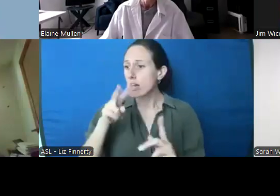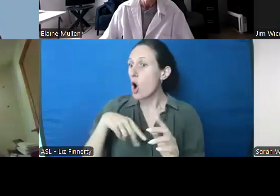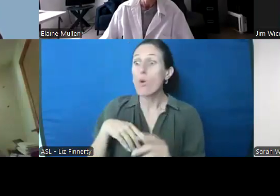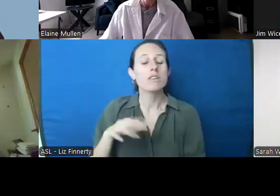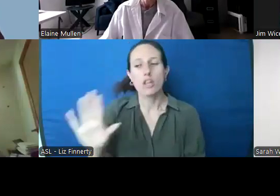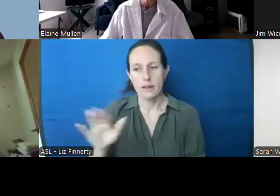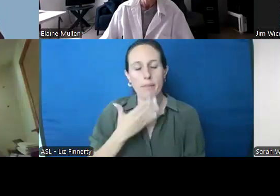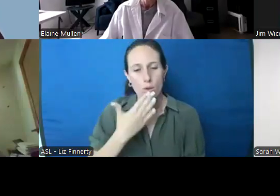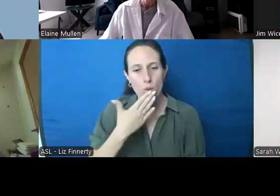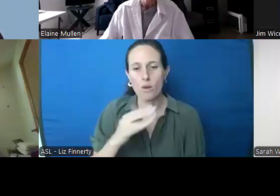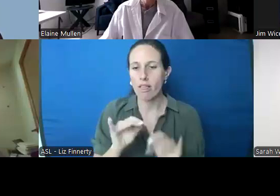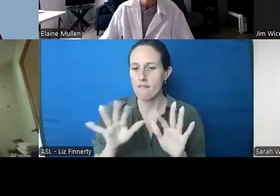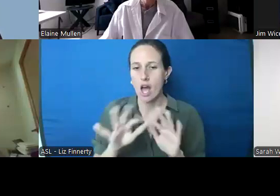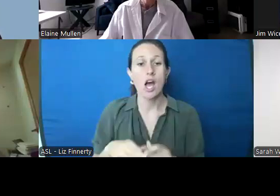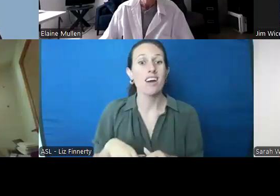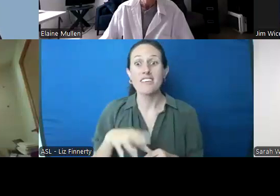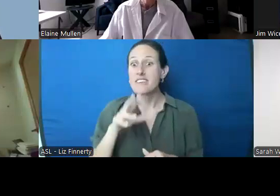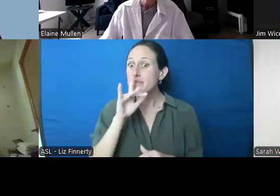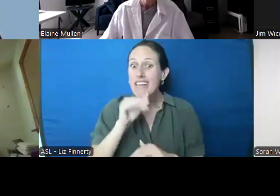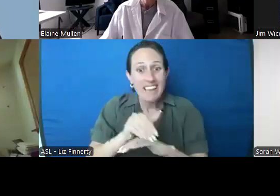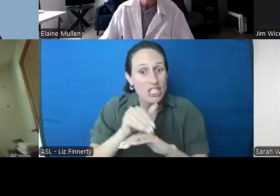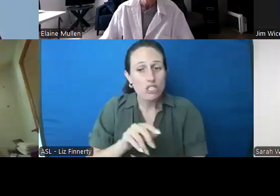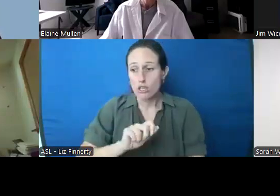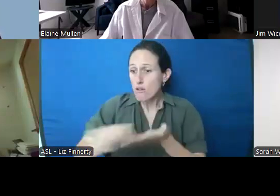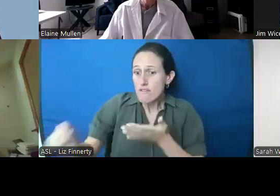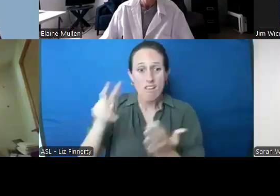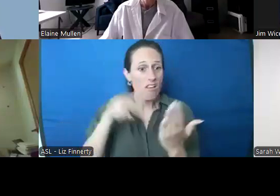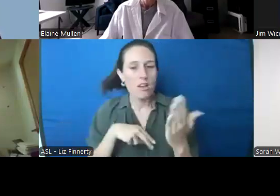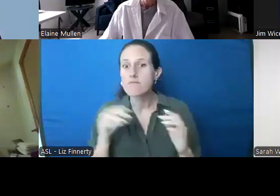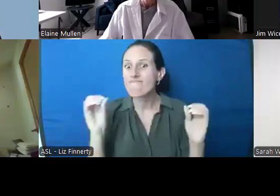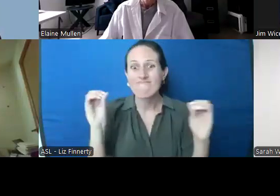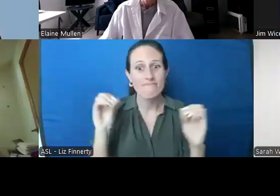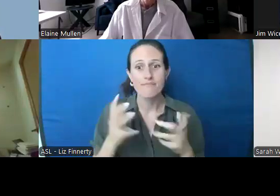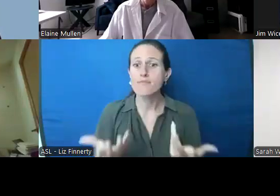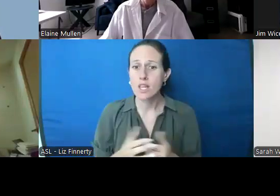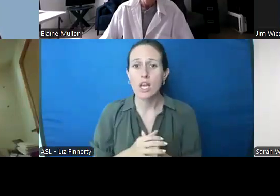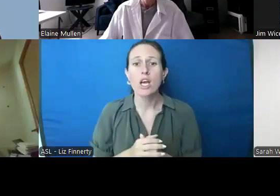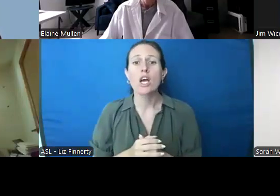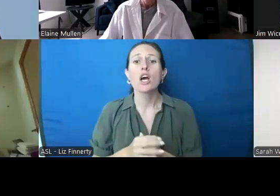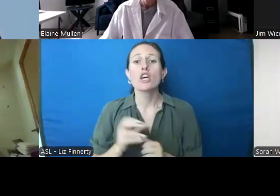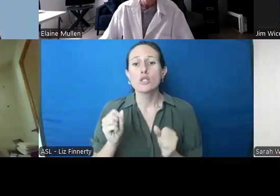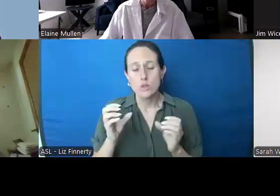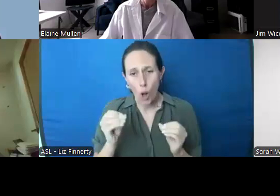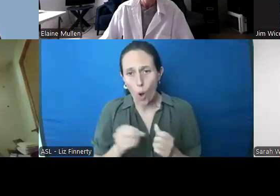evaluation and the IEP, they boo say sign here and of course she followed my instruction of the